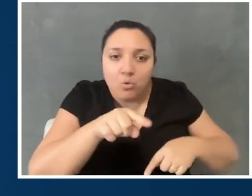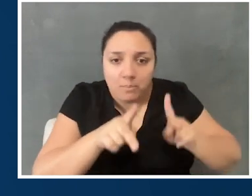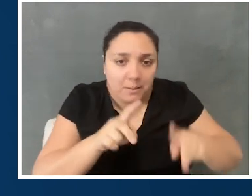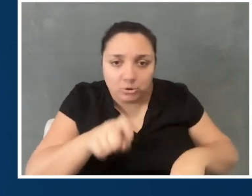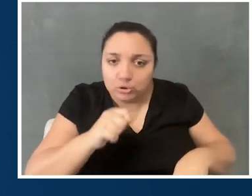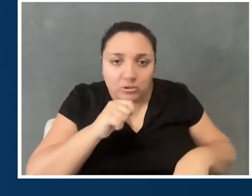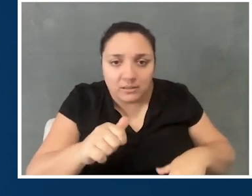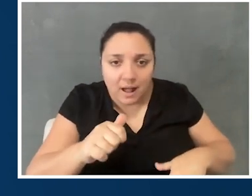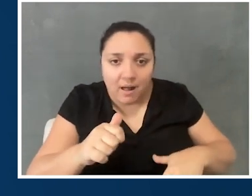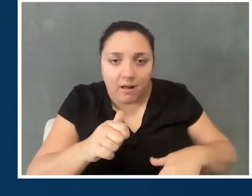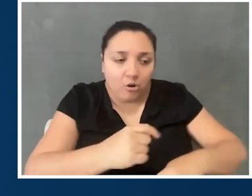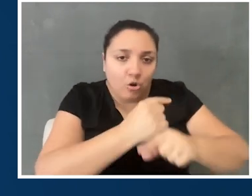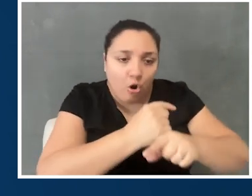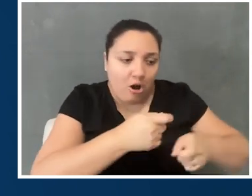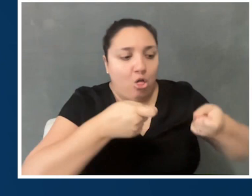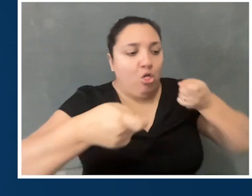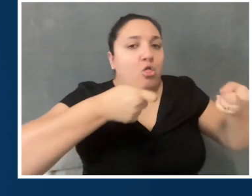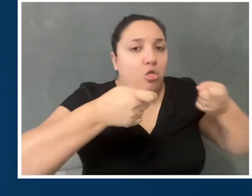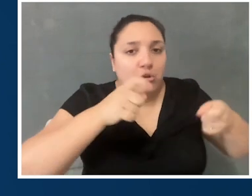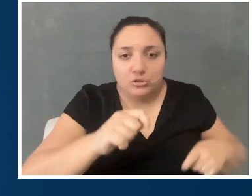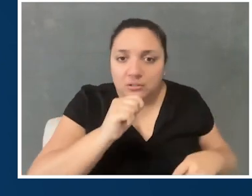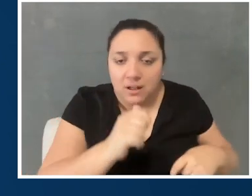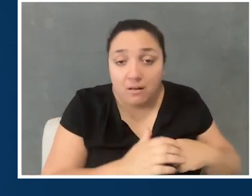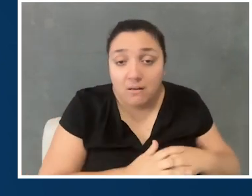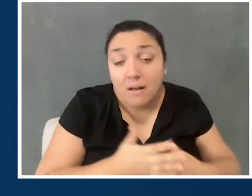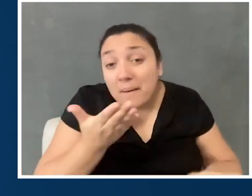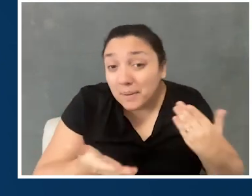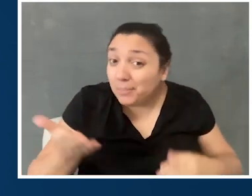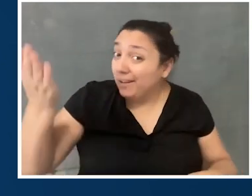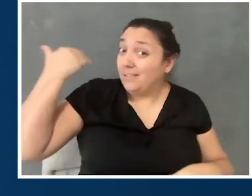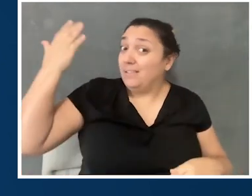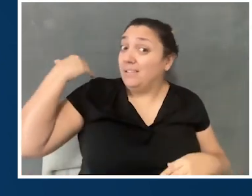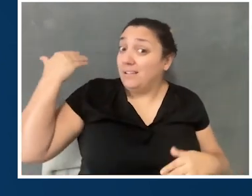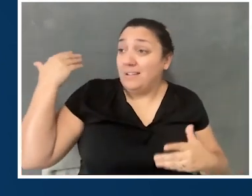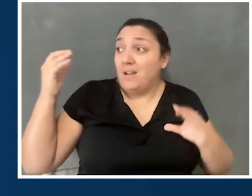in the first place. There may have been a time where there was nothing else available, but we know better.